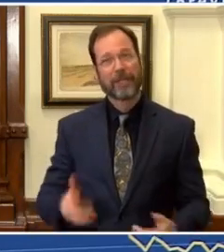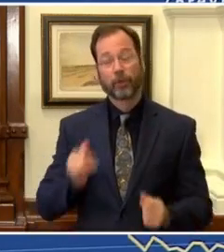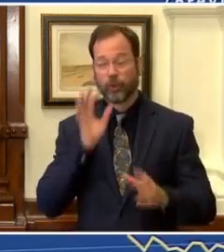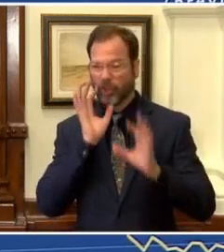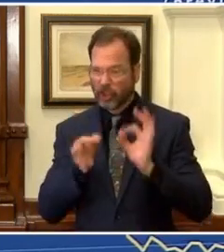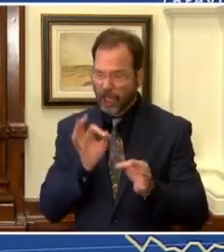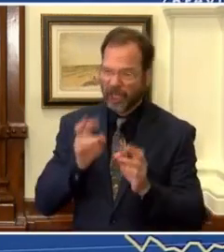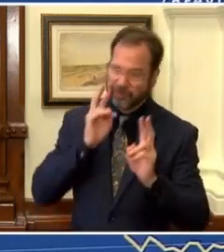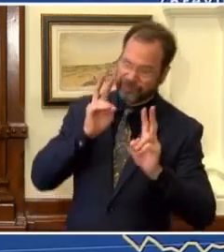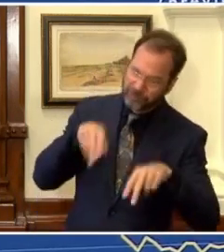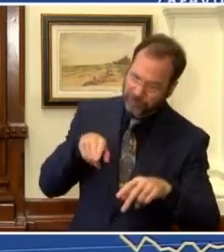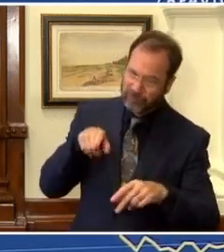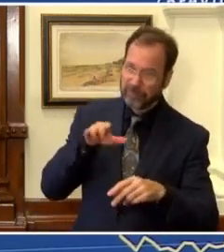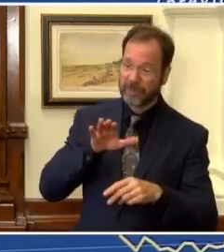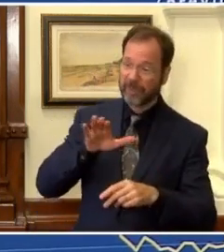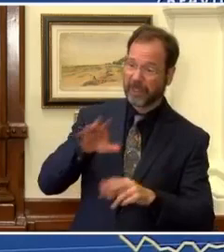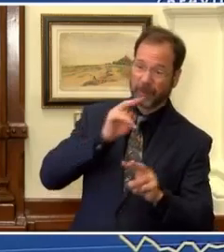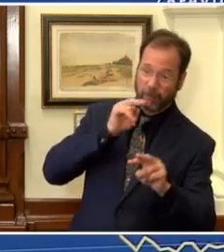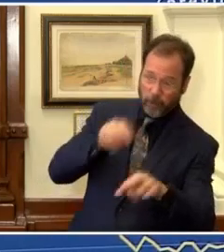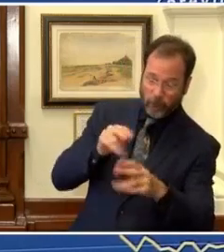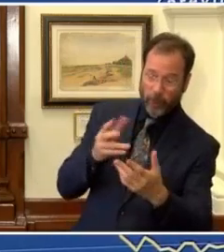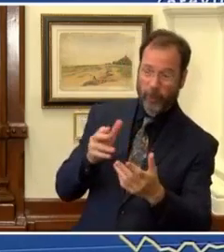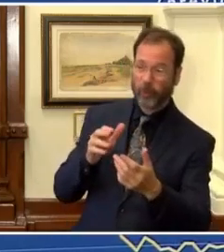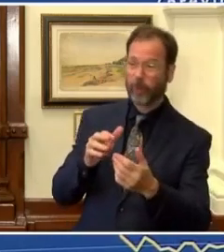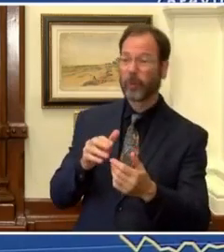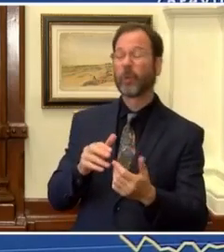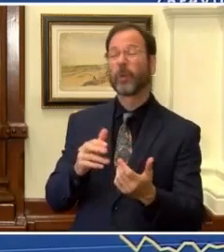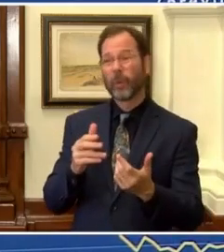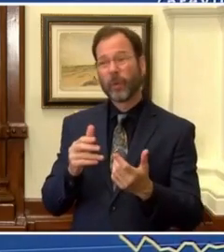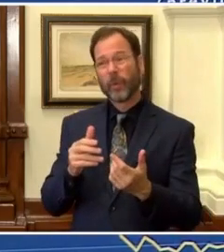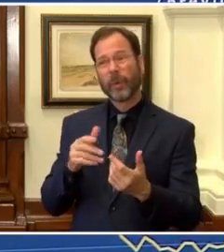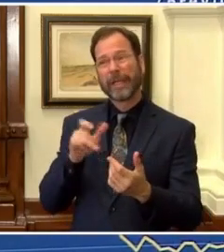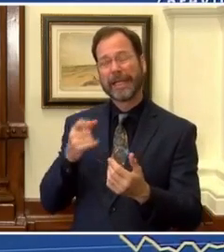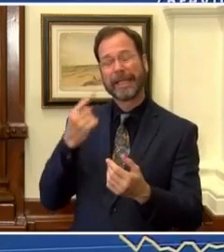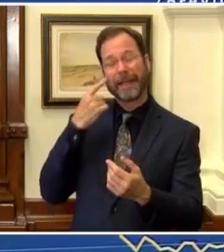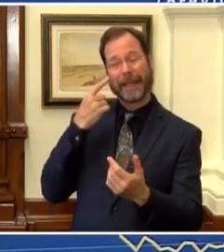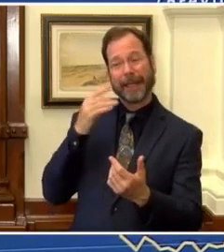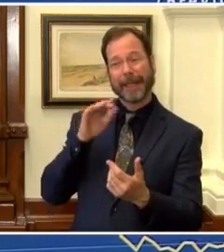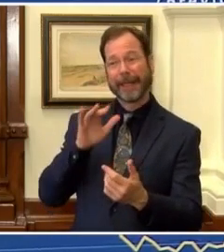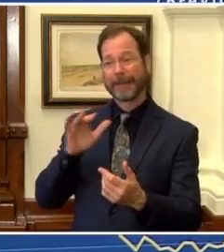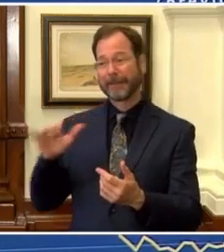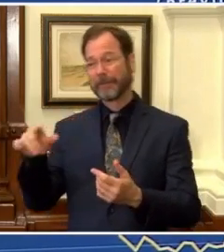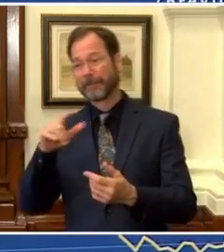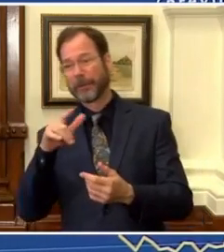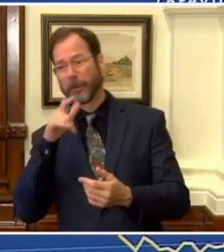USE VULGARITY TO TALK ABOUT SOMEONE IN A WHEELCHAIR AND I THINK THE PUBLIC SHOULD JUDGE THAT ORGANIZATION AND THE